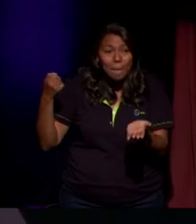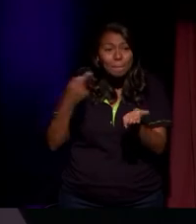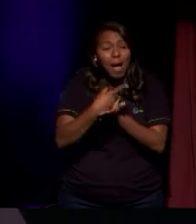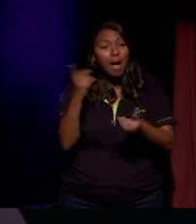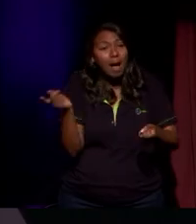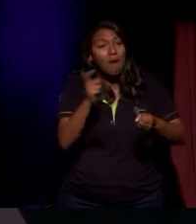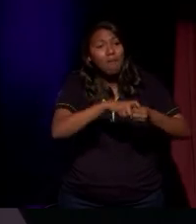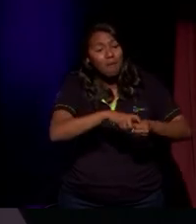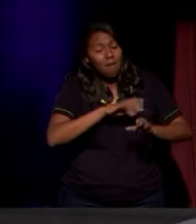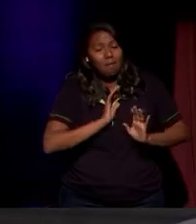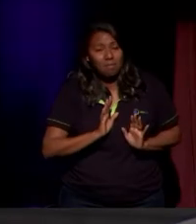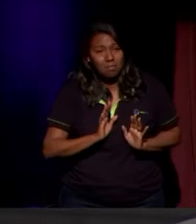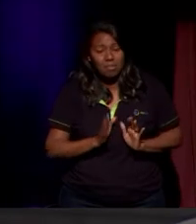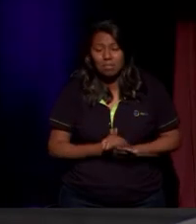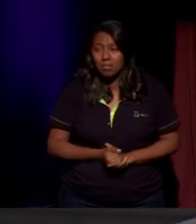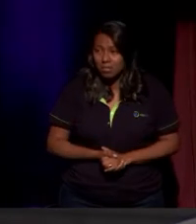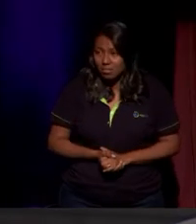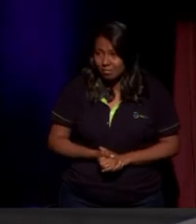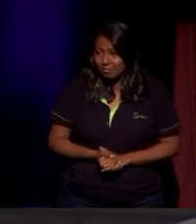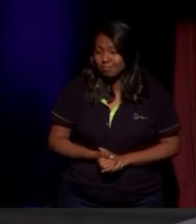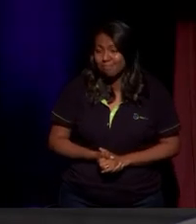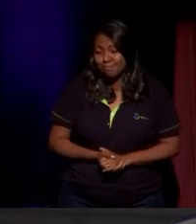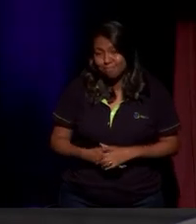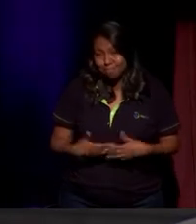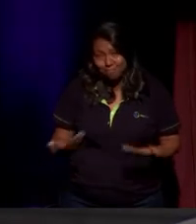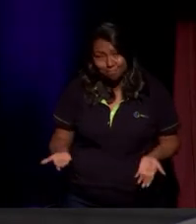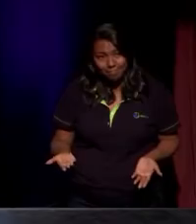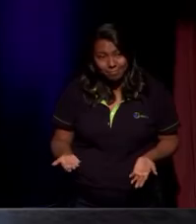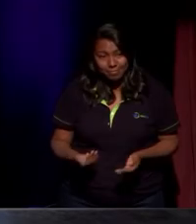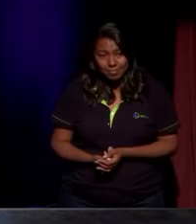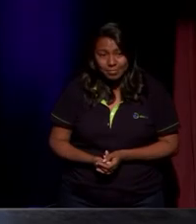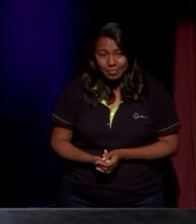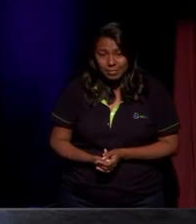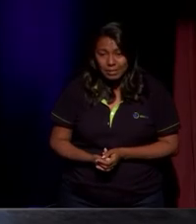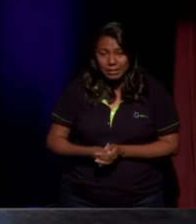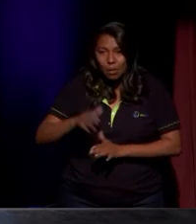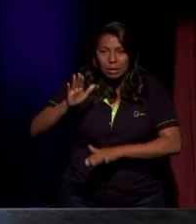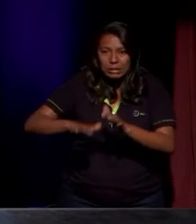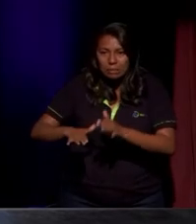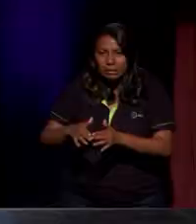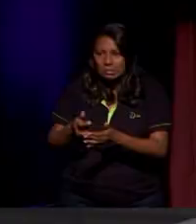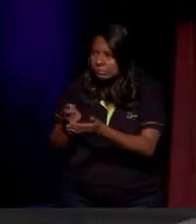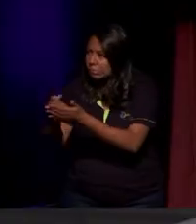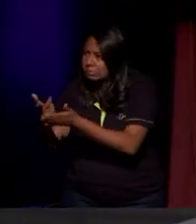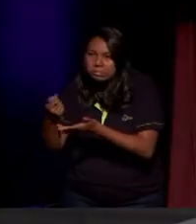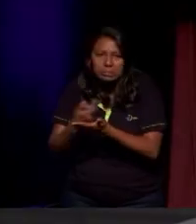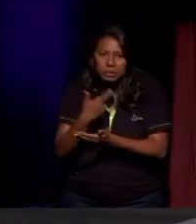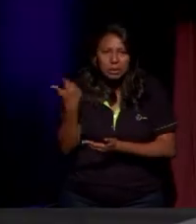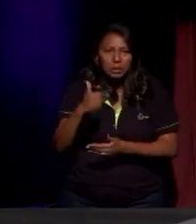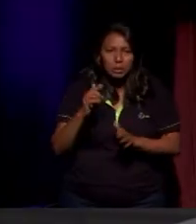or, quite simply, there is no lobolo because the lobolo already marketed so much, it is so expensive